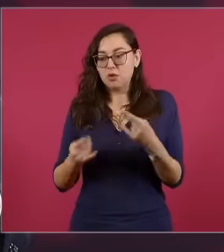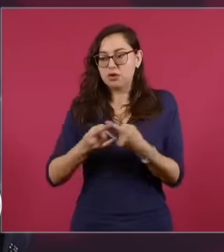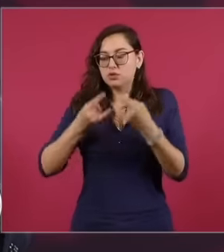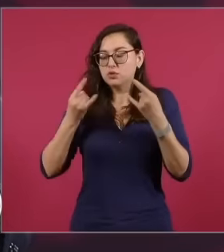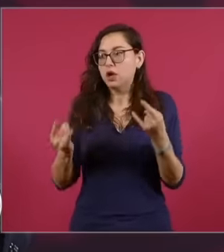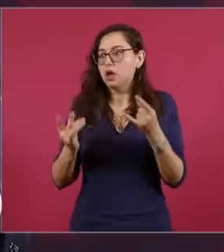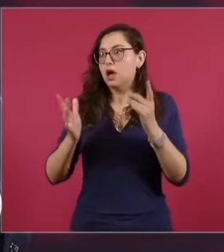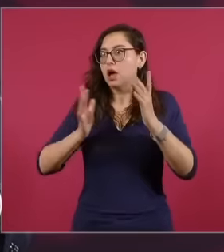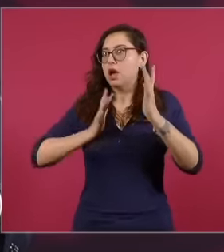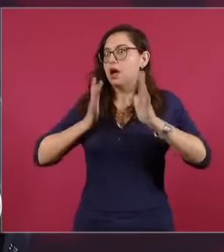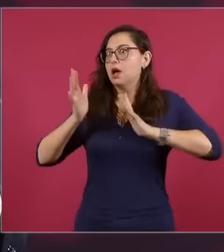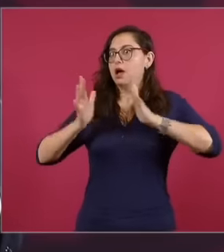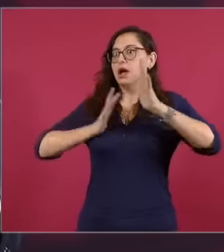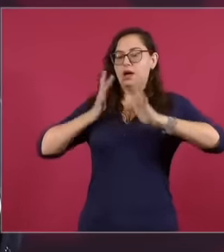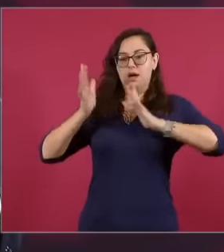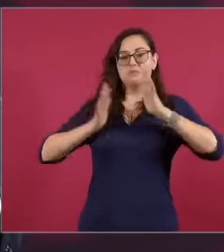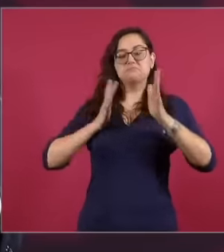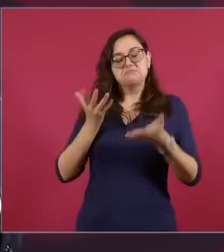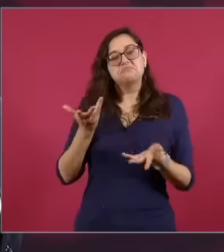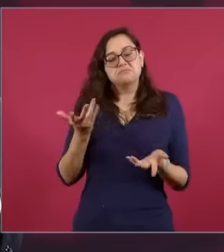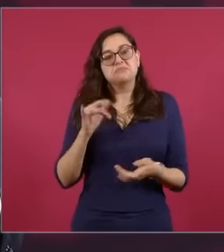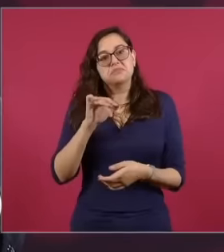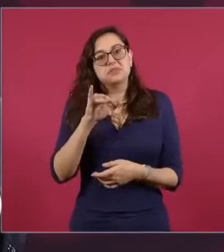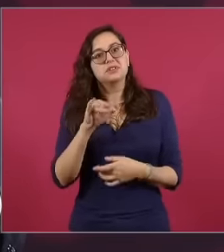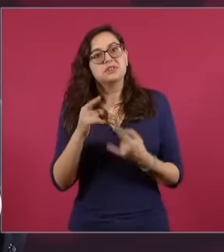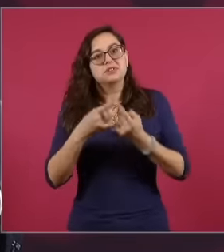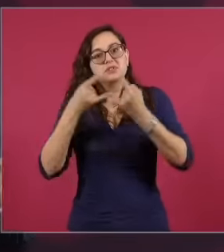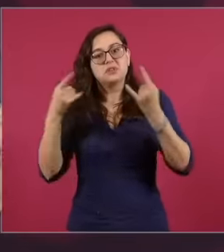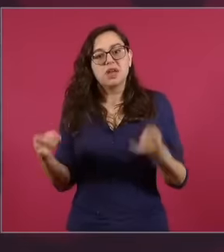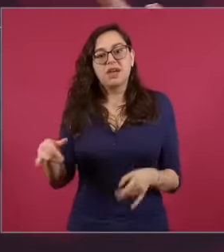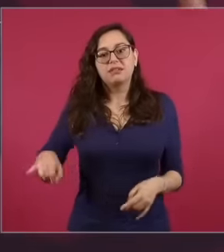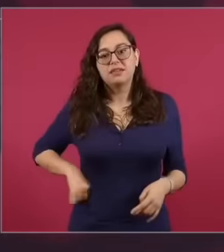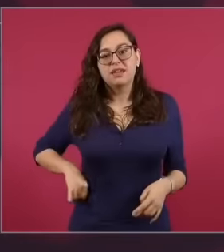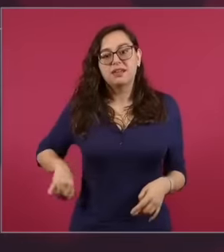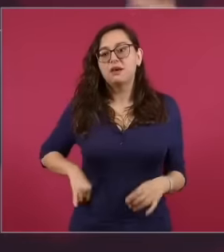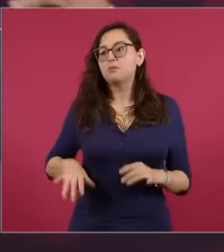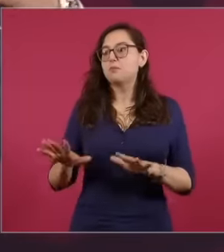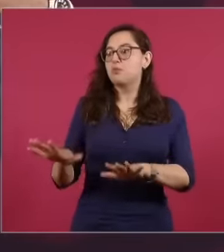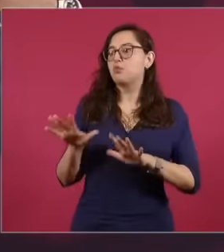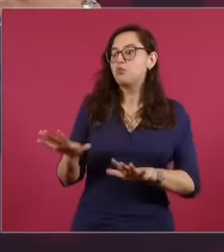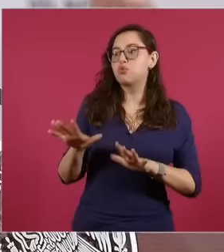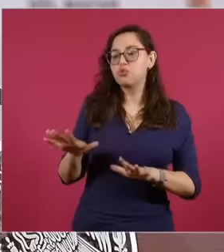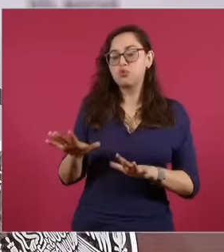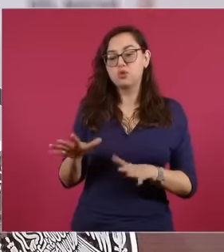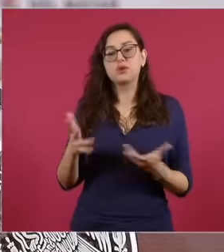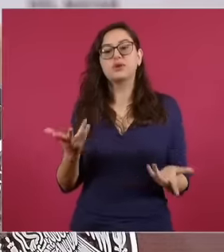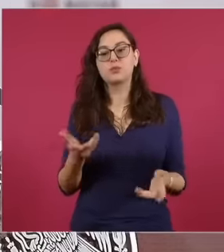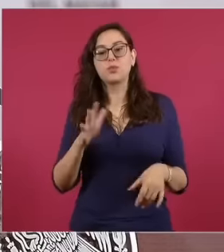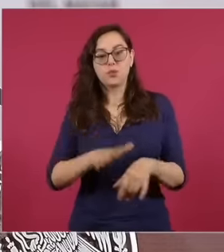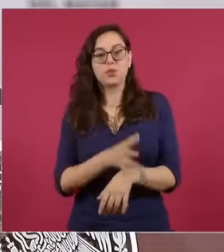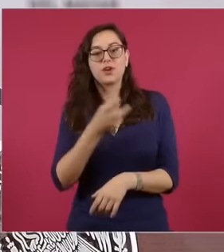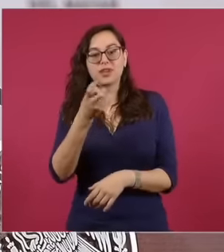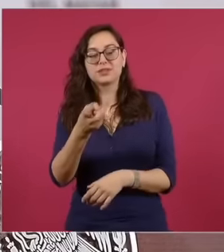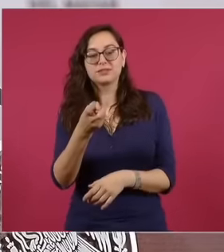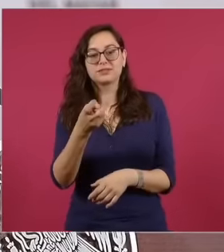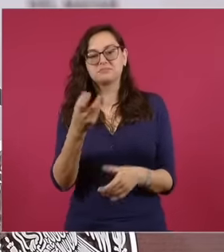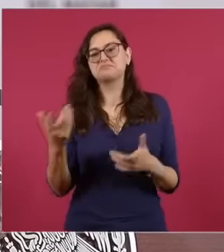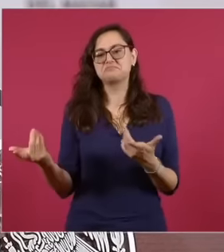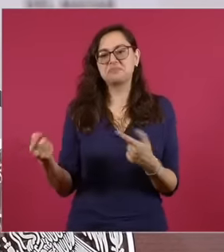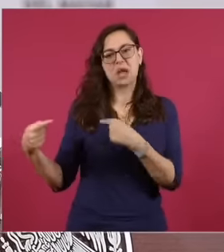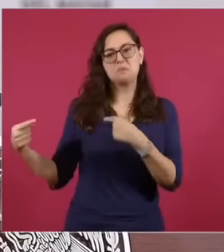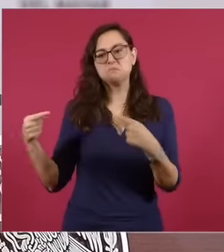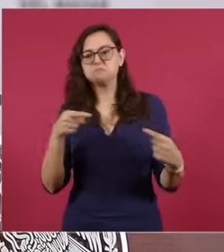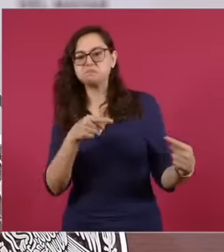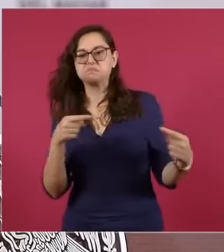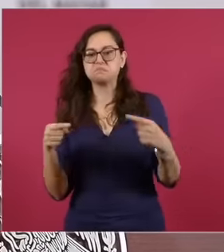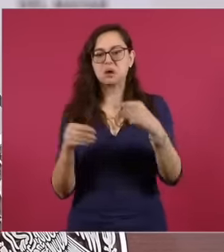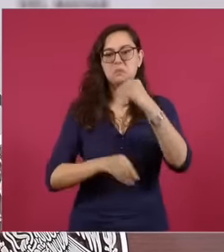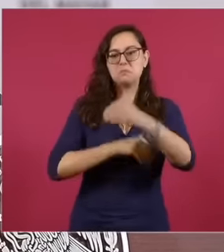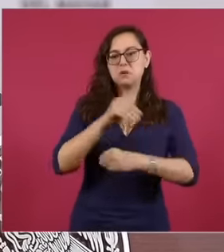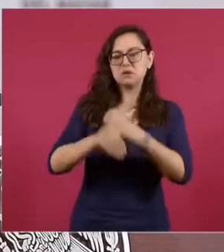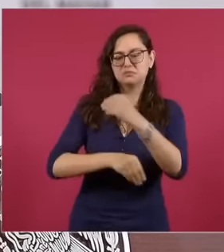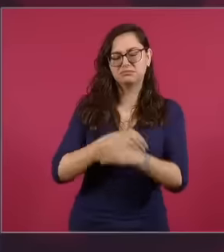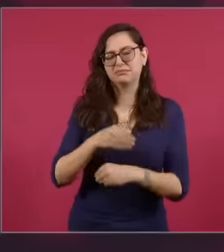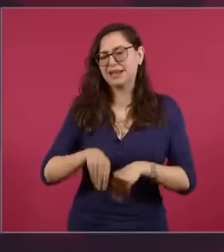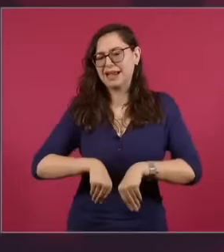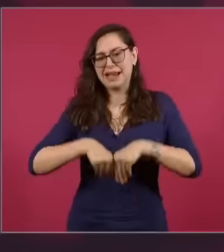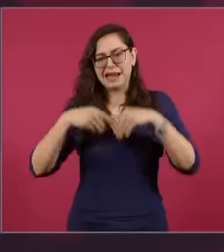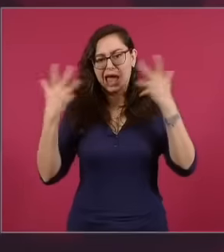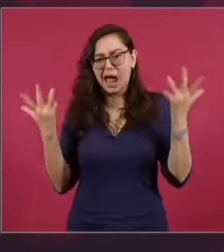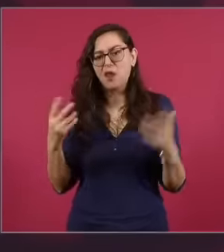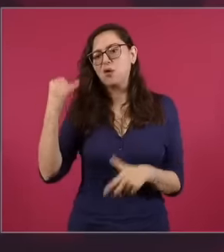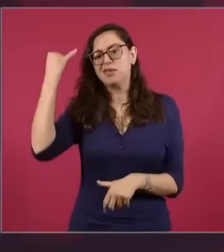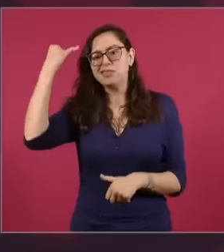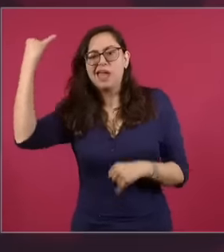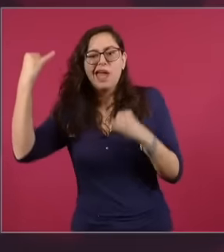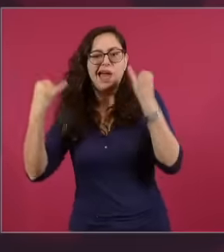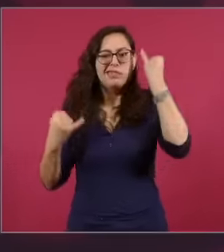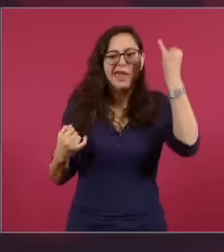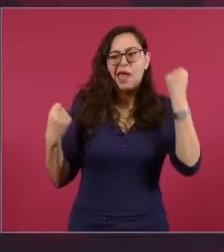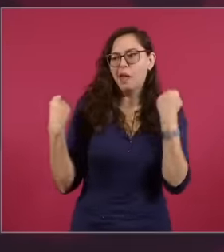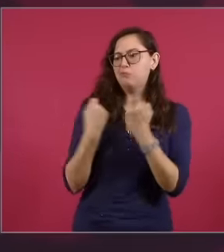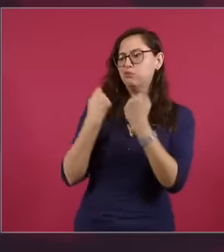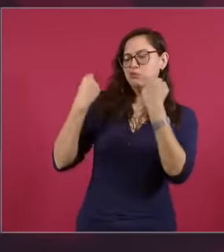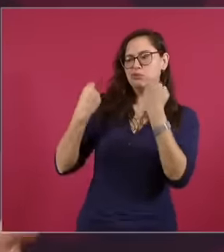Stellar And of course there is this confrontation of ideas but we are doing